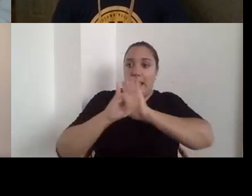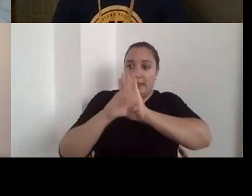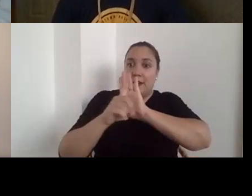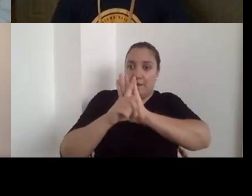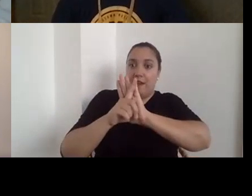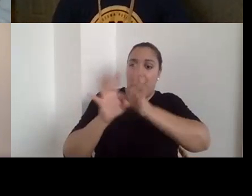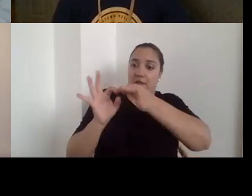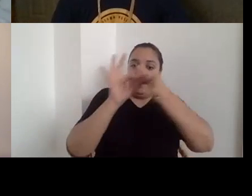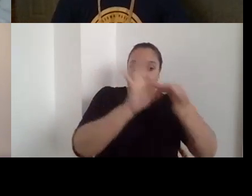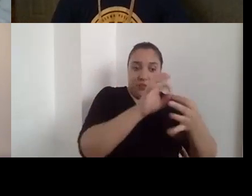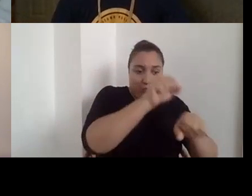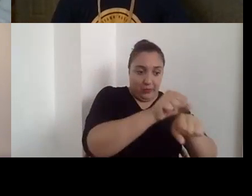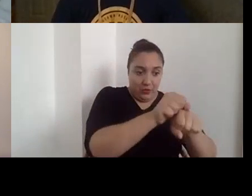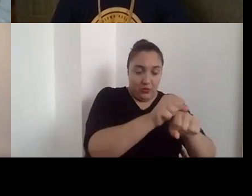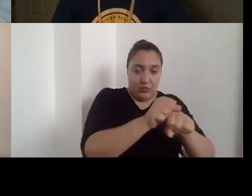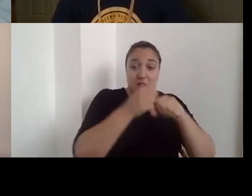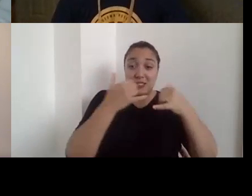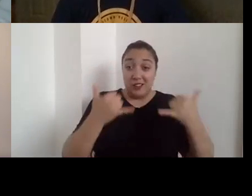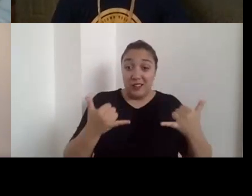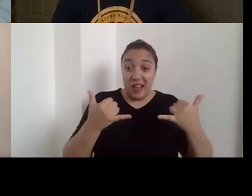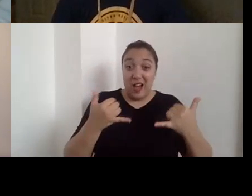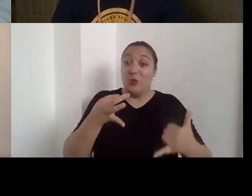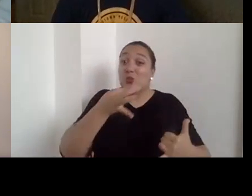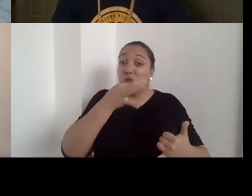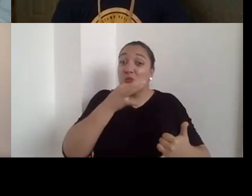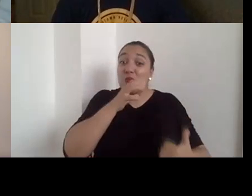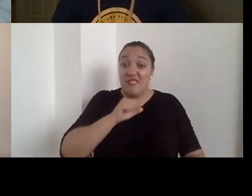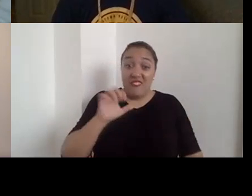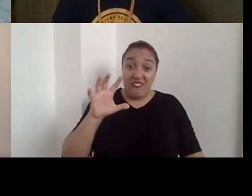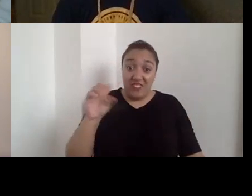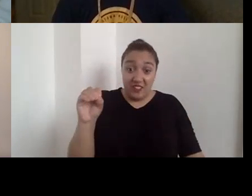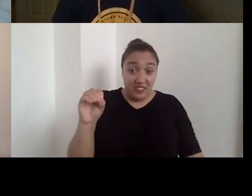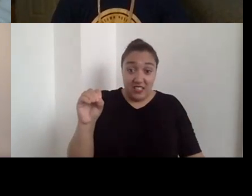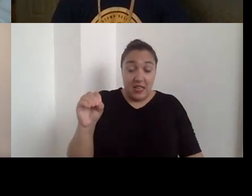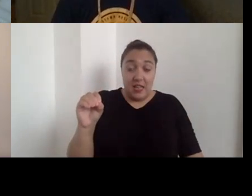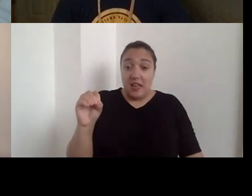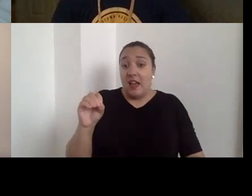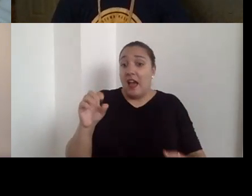at this age close to 50, I have no problem with that being how I identify.